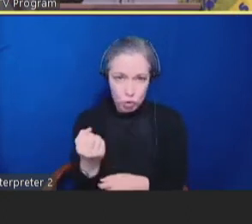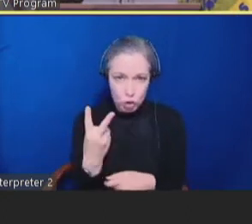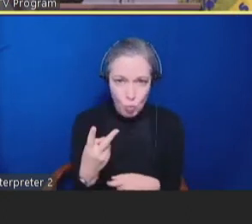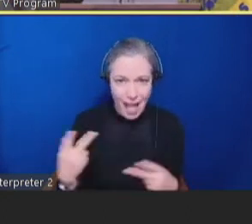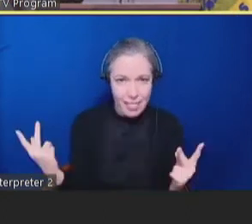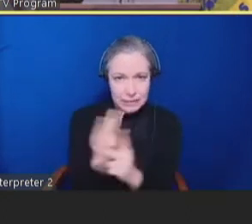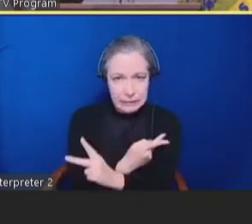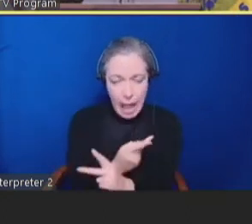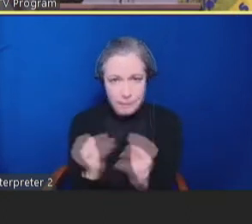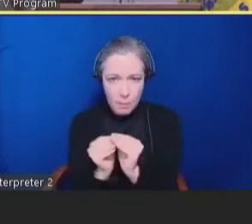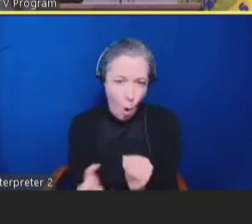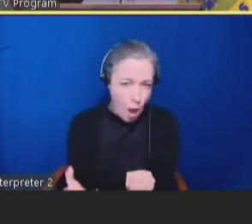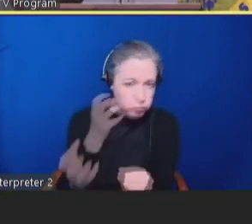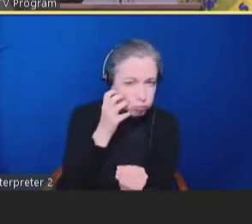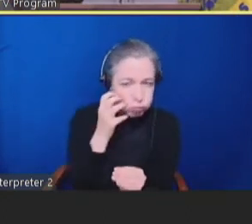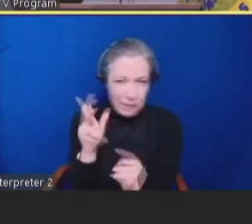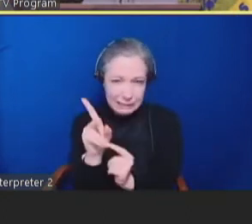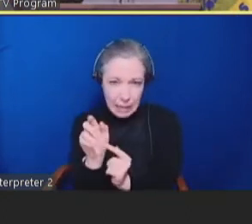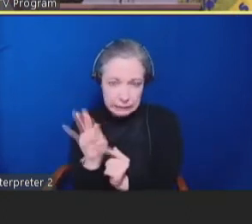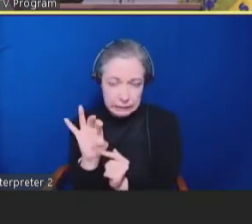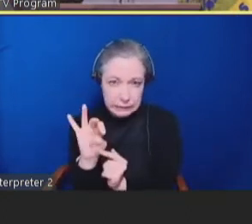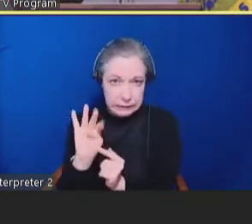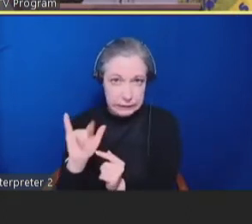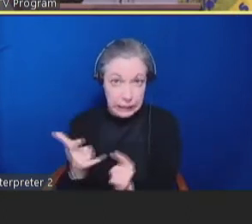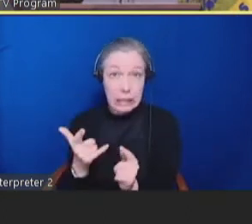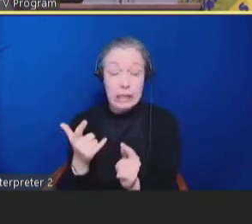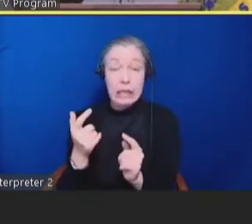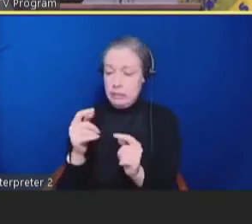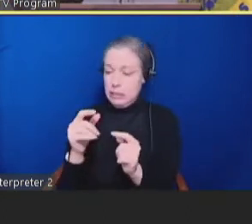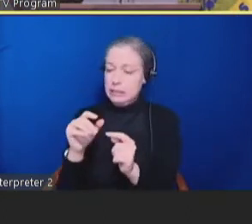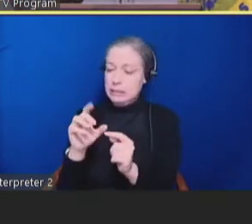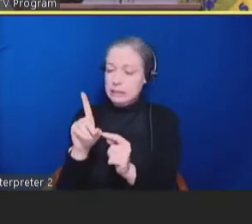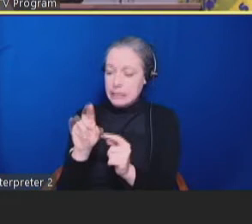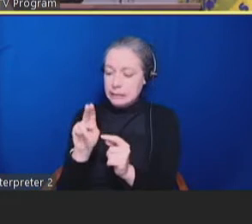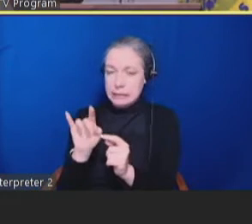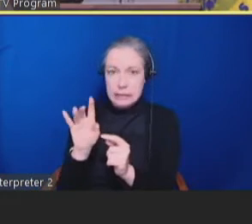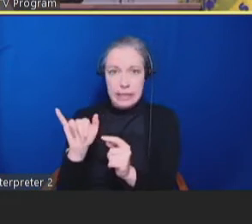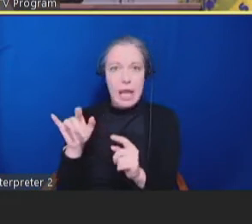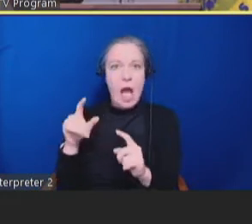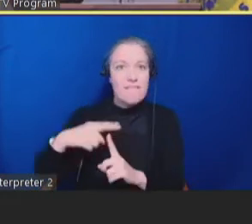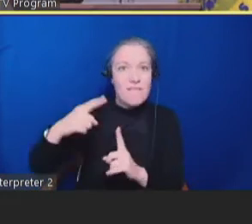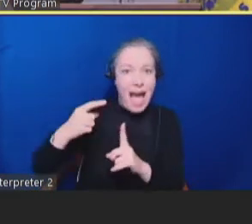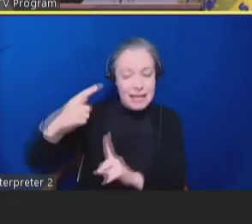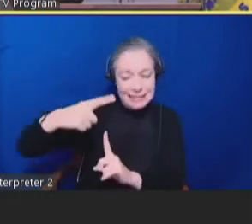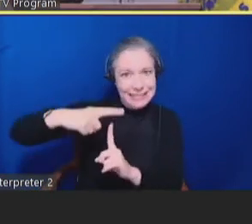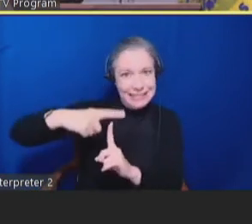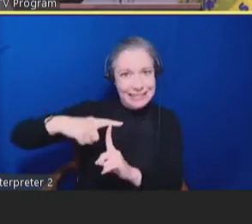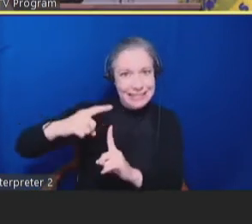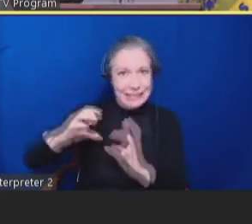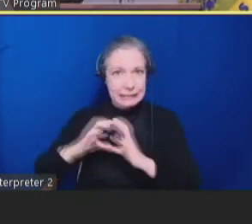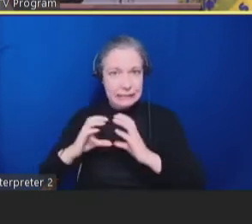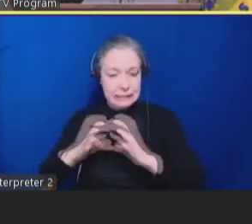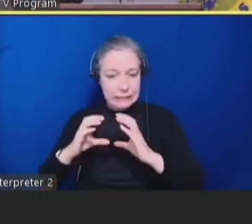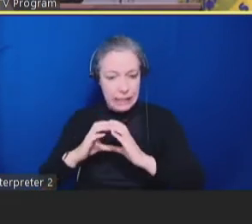of activated CD8 T cells in their tumors. And what was also quite striking about this